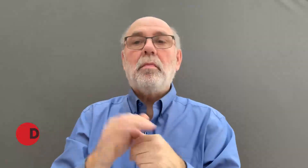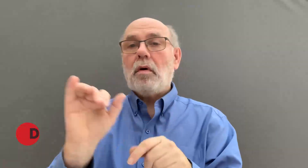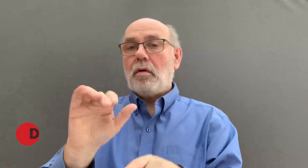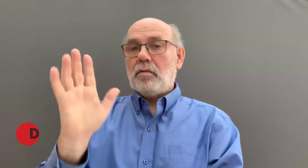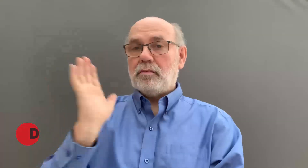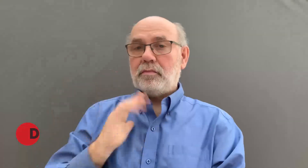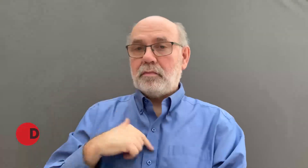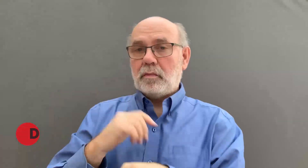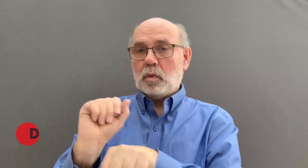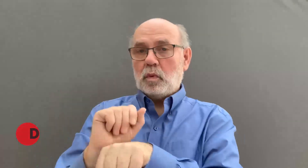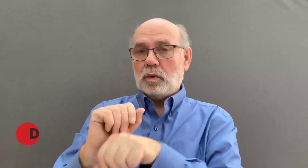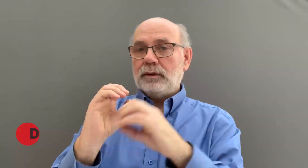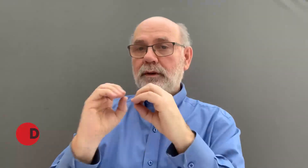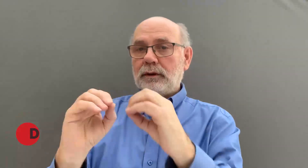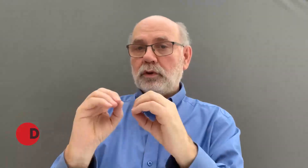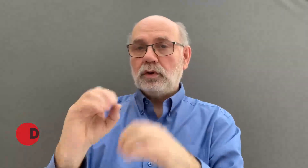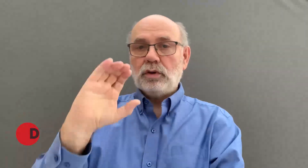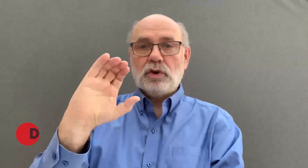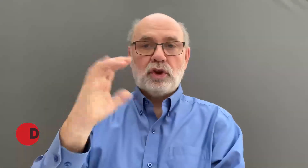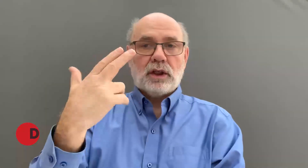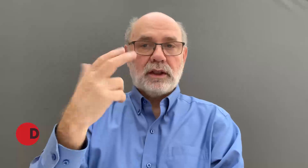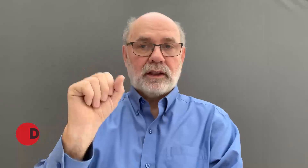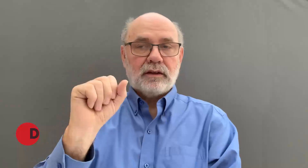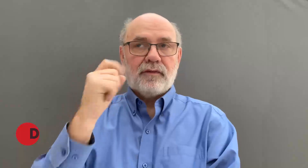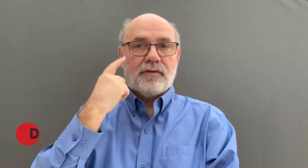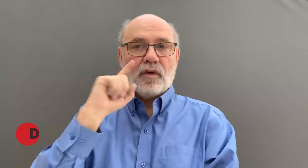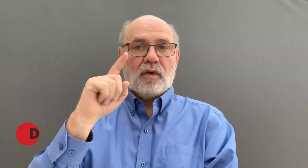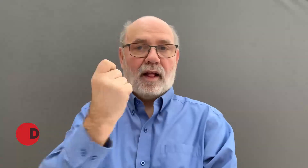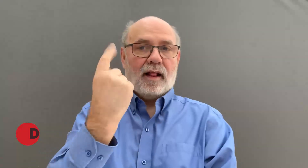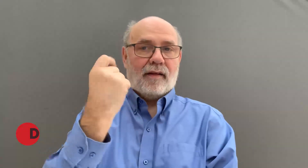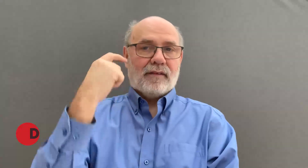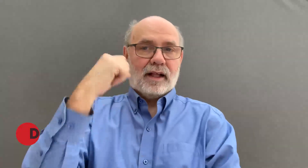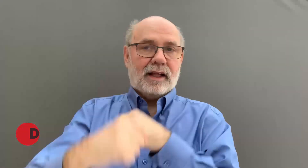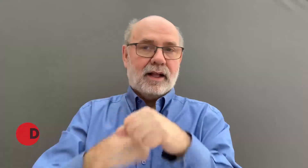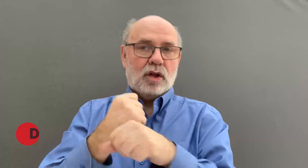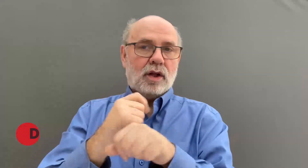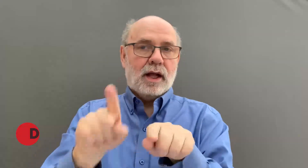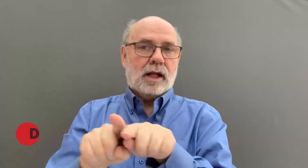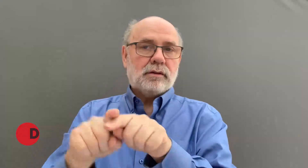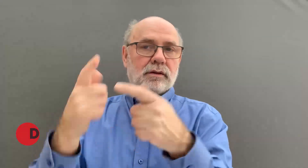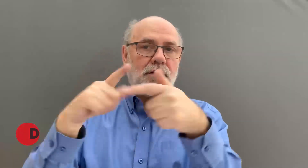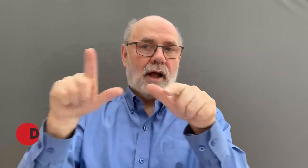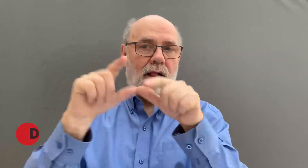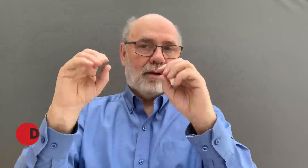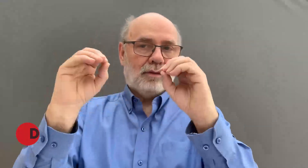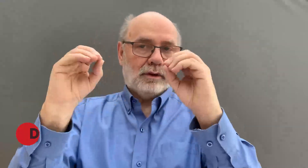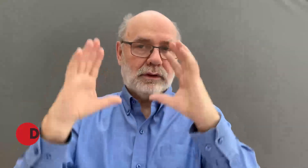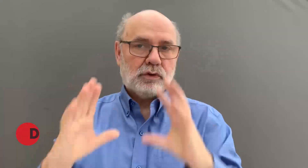I used to teach at CHS for 11 years as a sign language instructor.